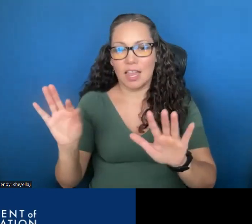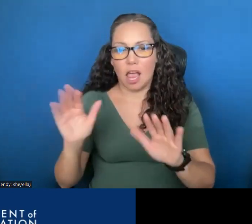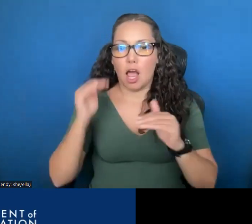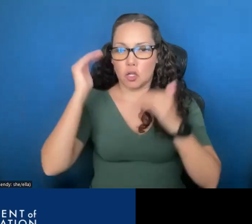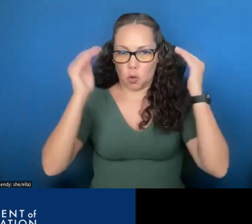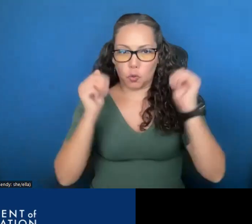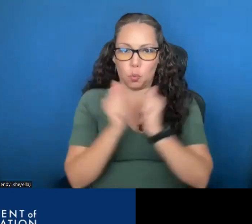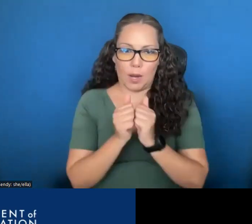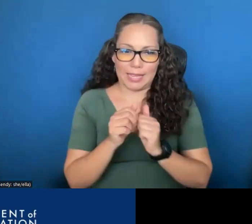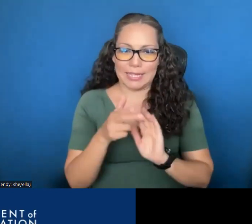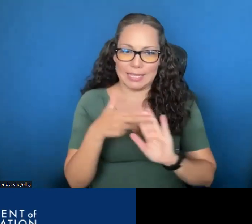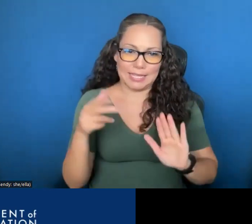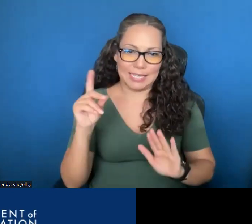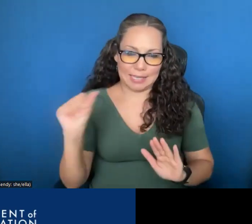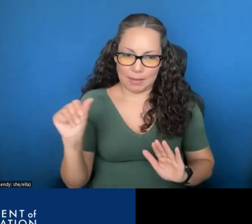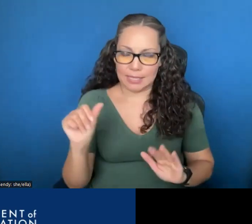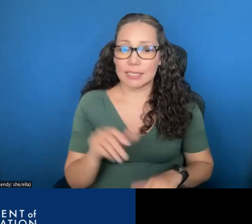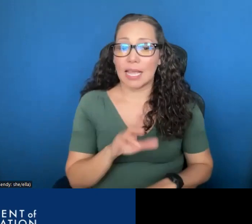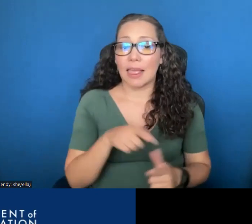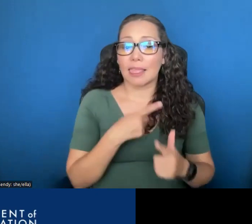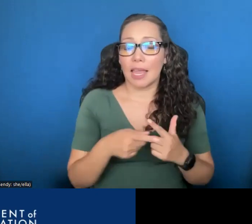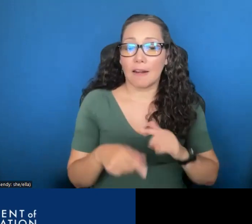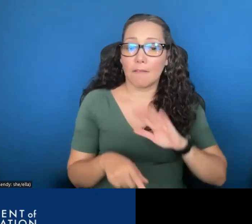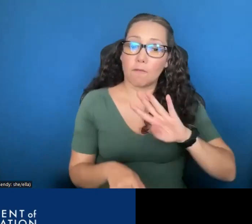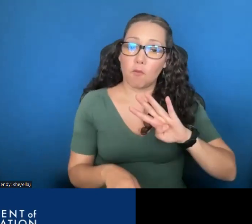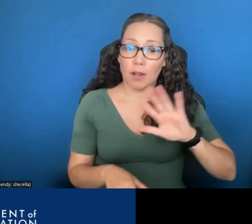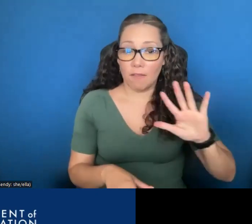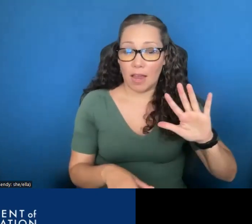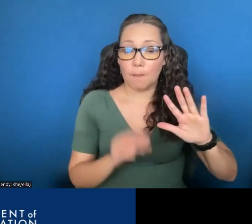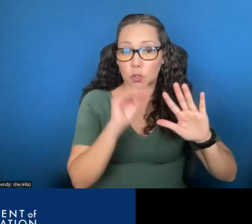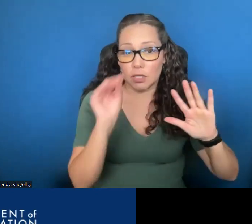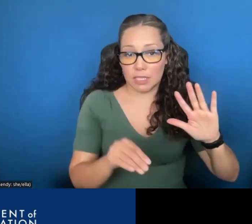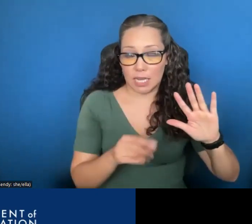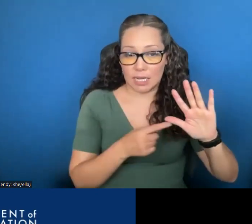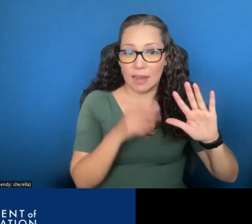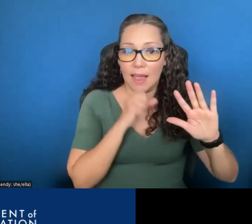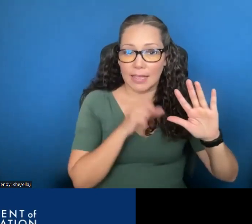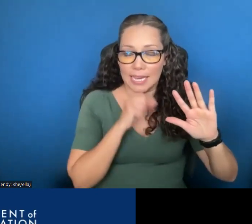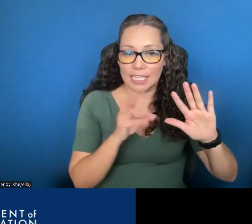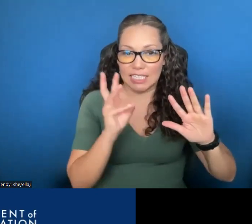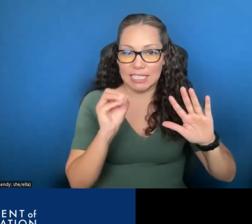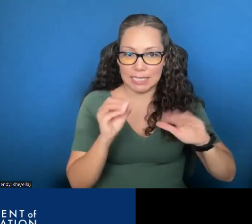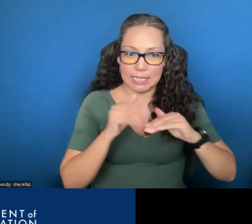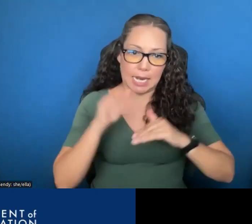right and then about 45% very similar number are over the age of 60 years old so that kind